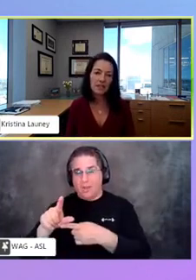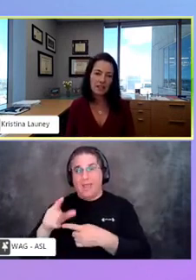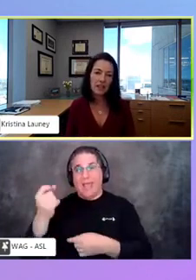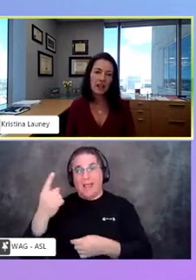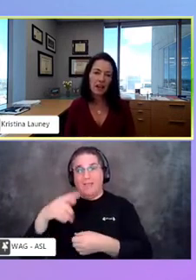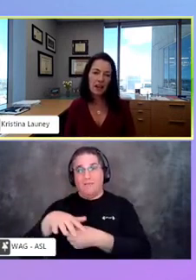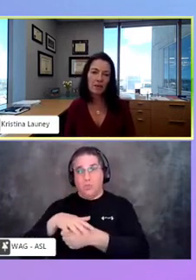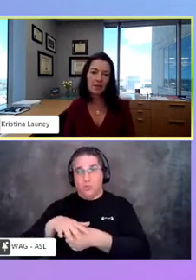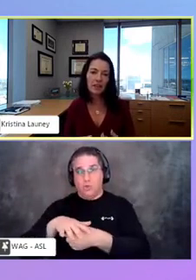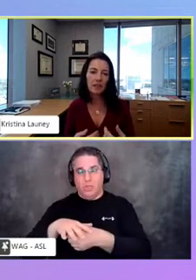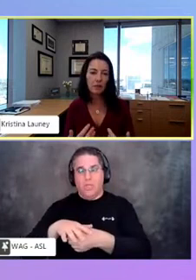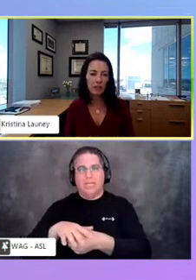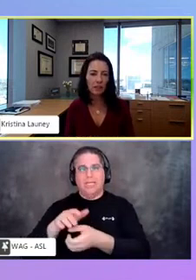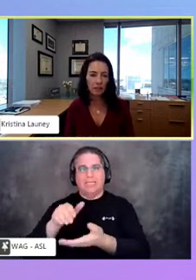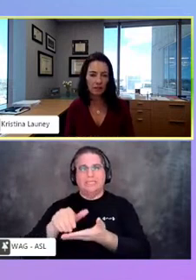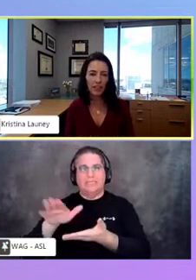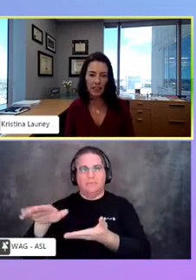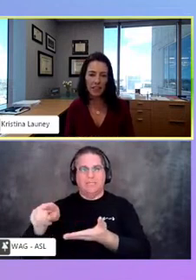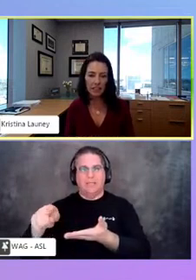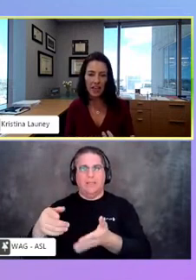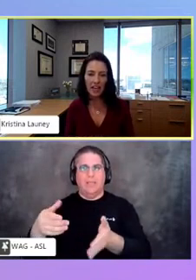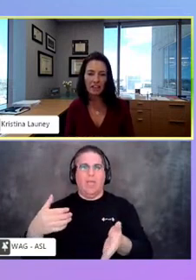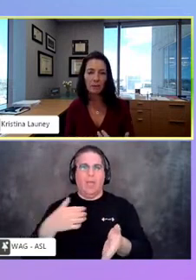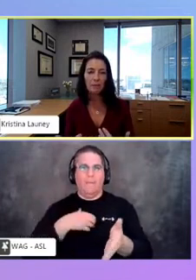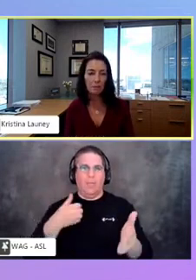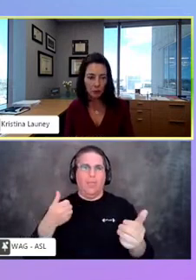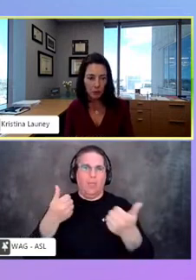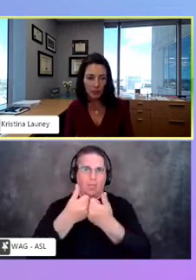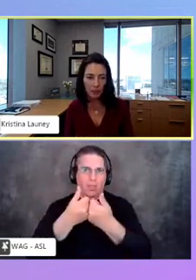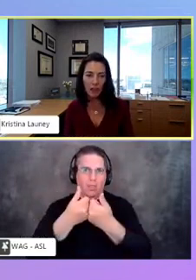And I guess I should have told you when all that comes